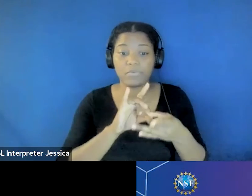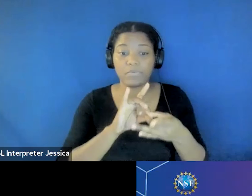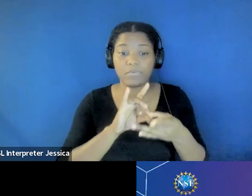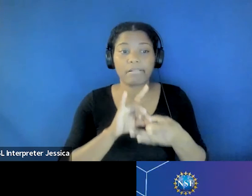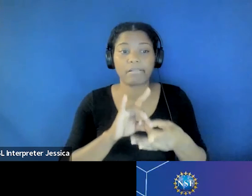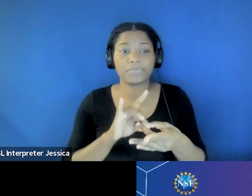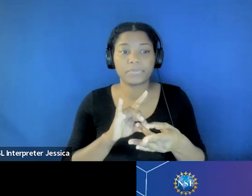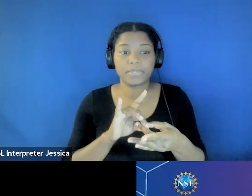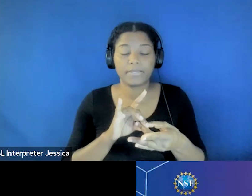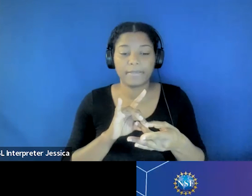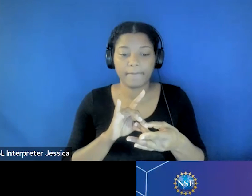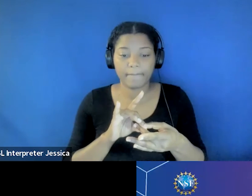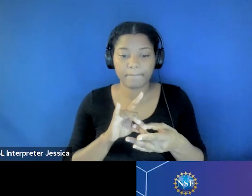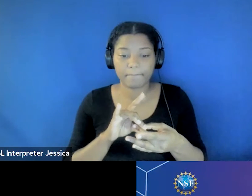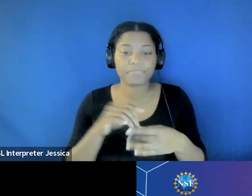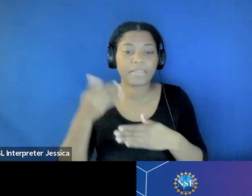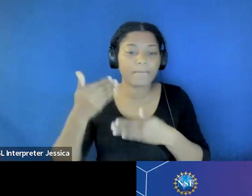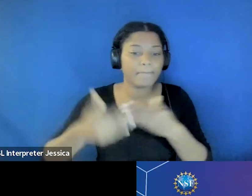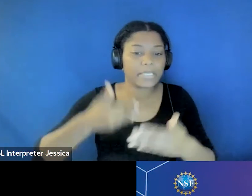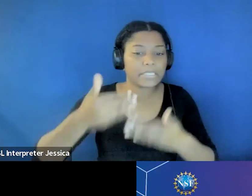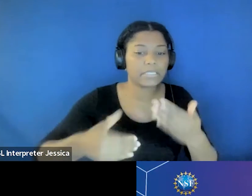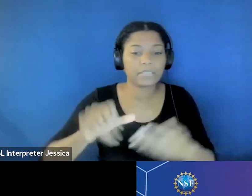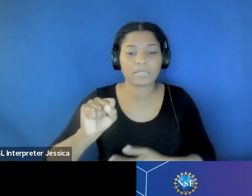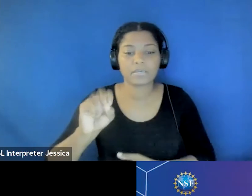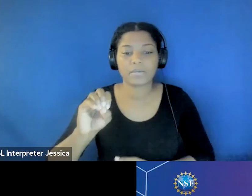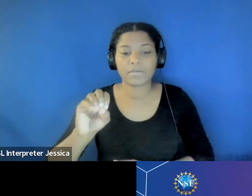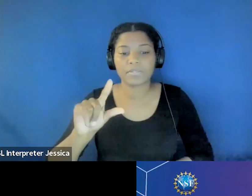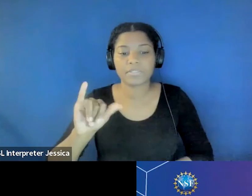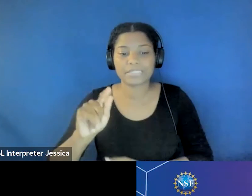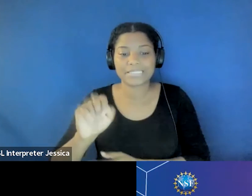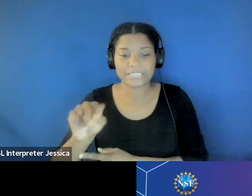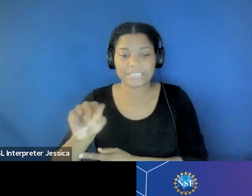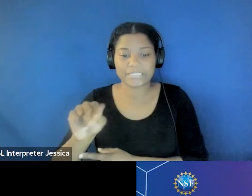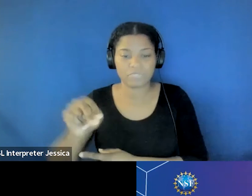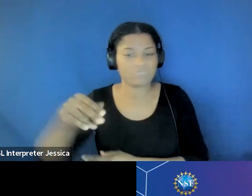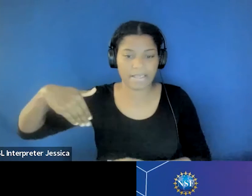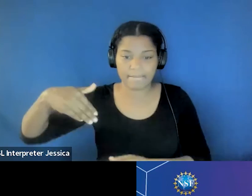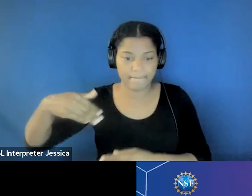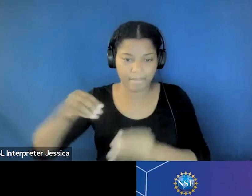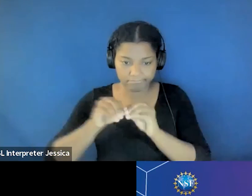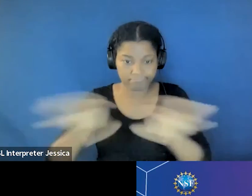the pending solicitation, which as you've said has not come out yet. And I think you've,